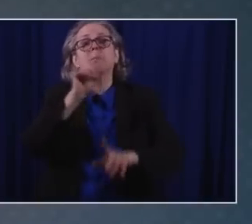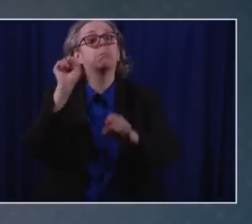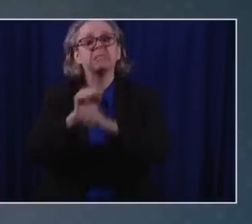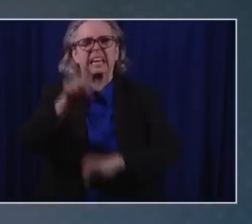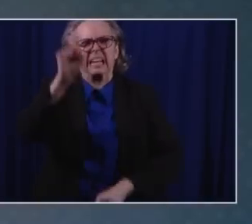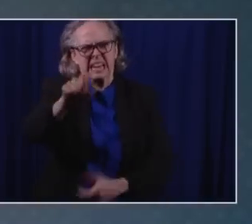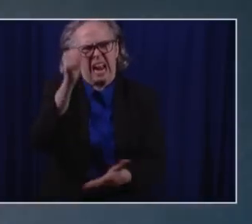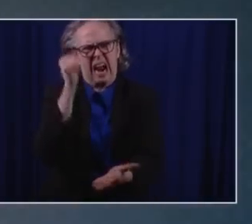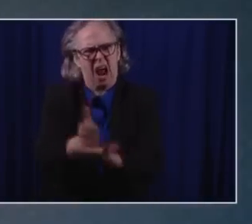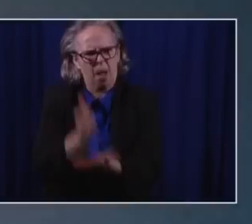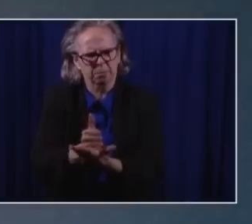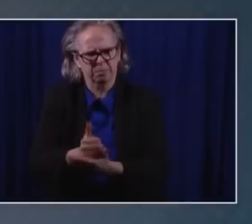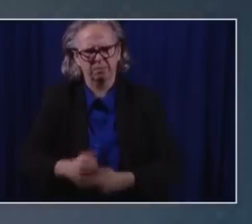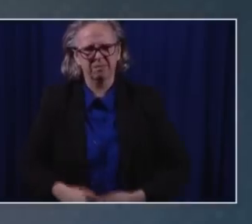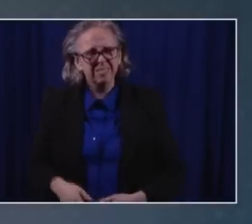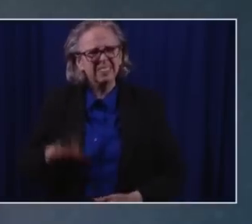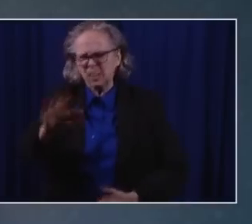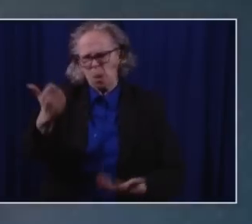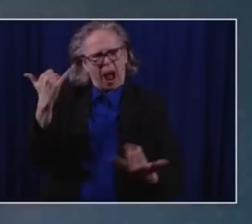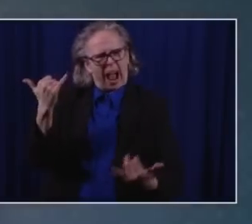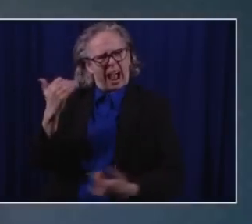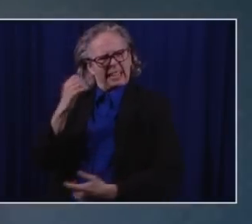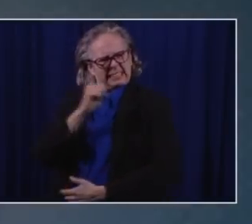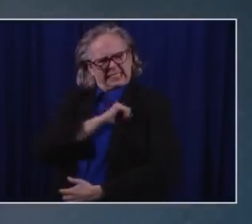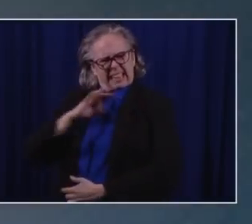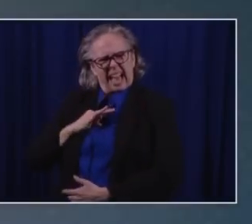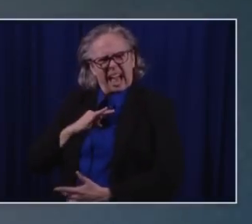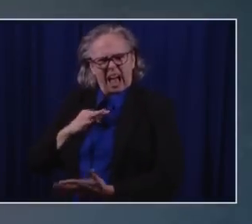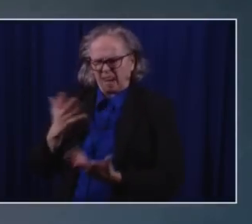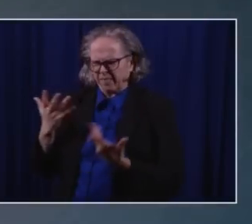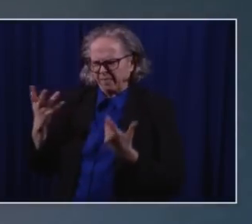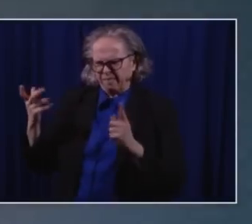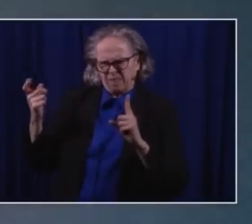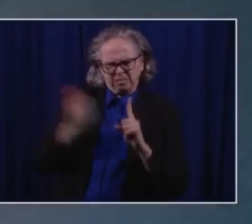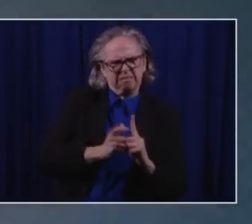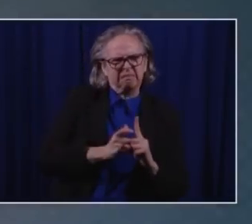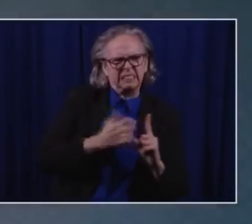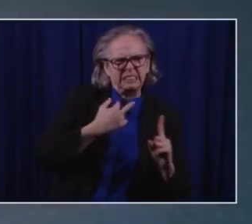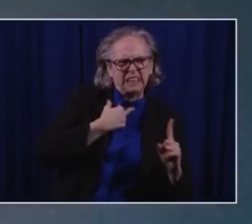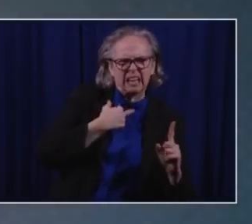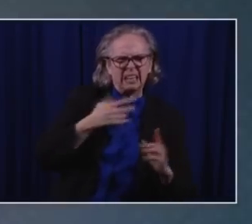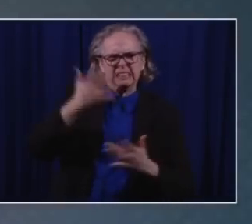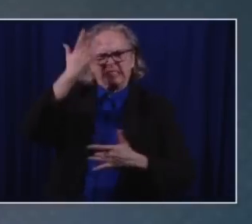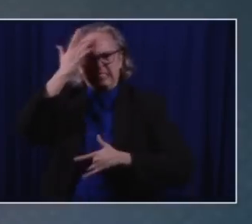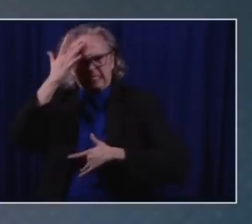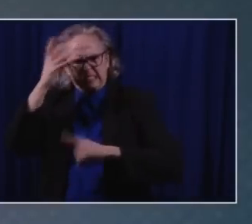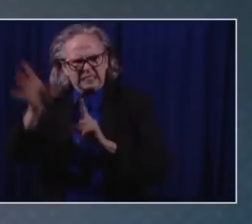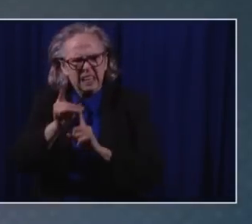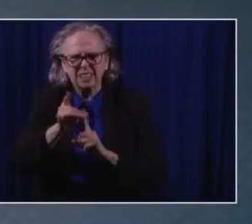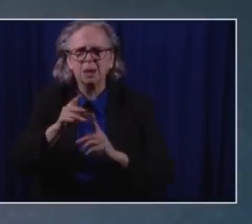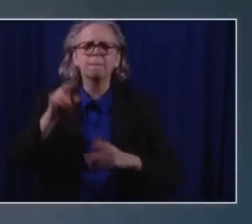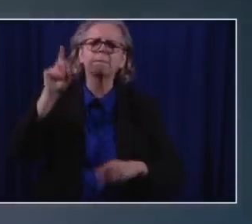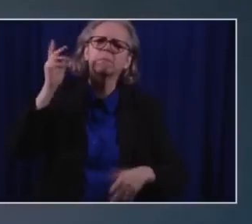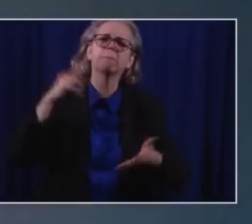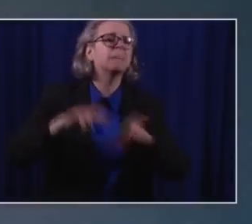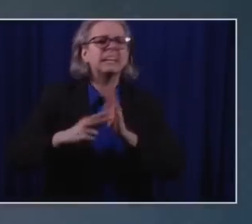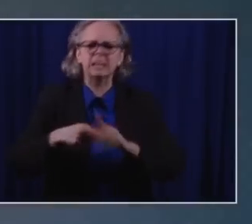put them back in patient care. So our urges did we then we need your help in terms of trying to prevent or caregivers from being sick and being off work. We need everybody asked